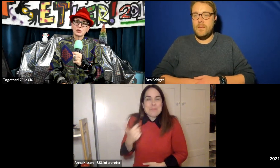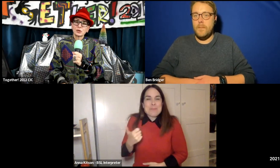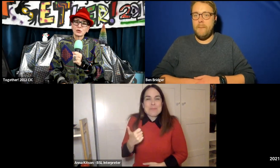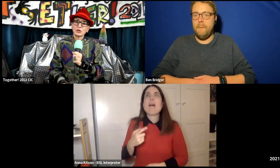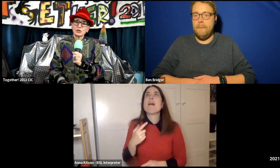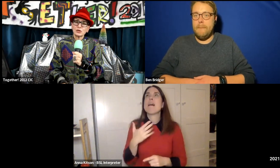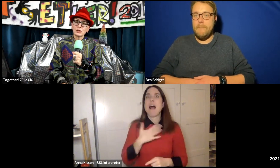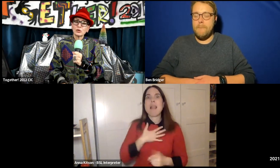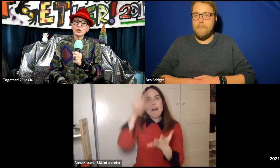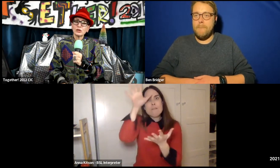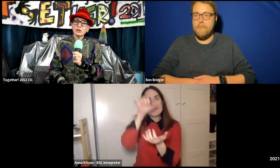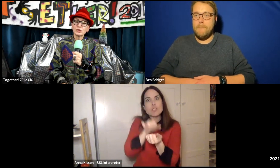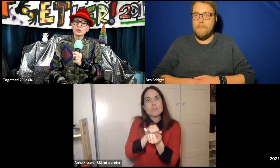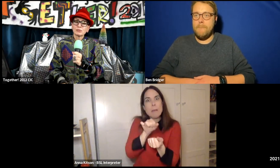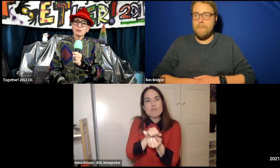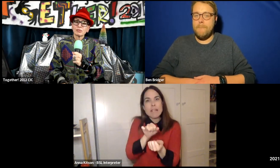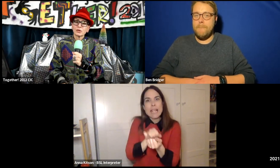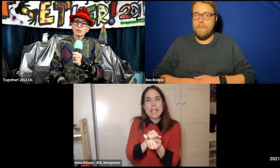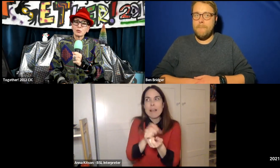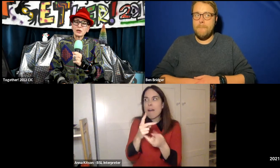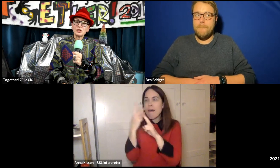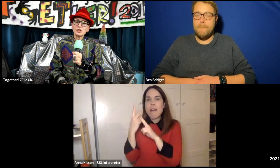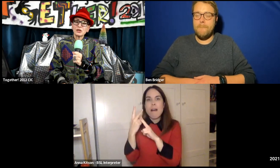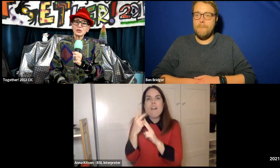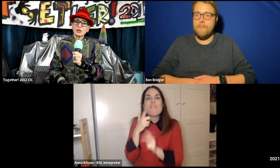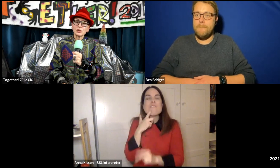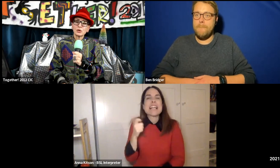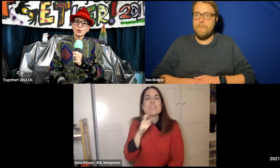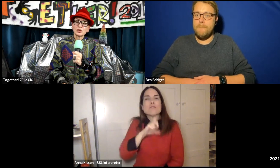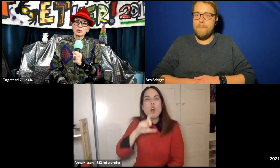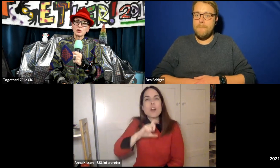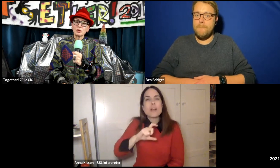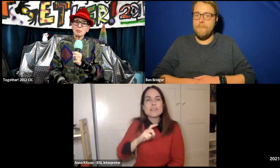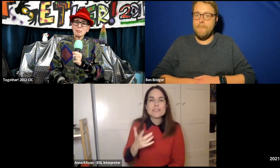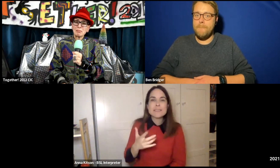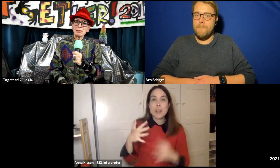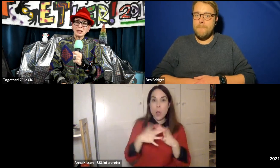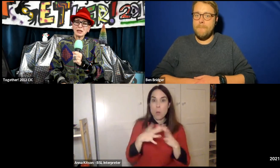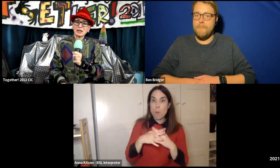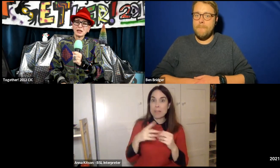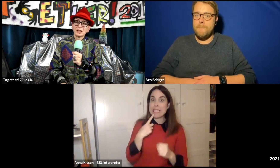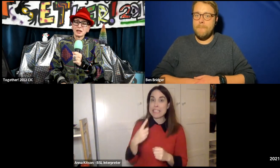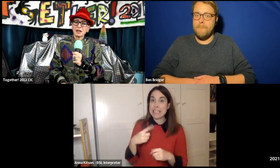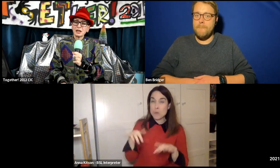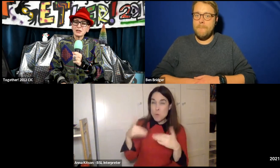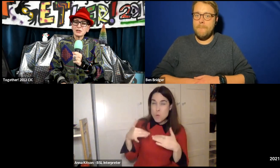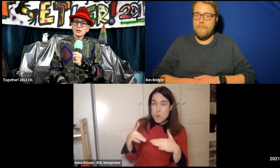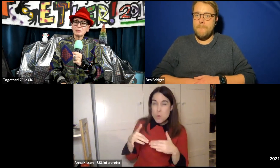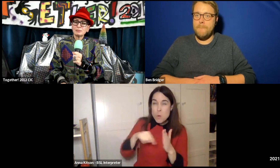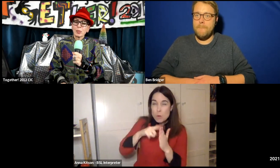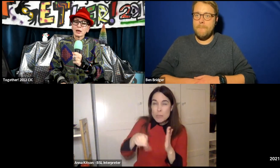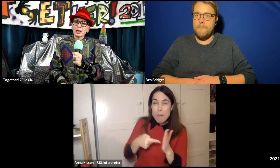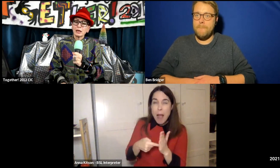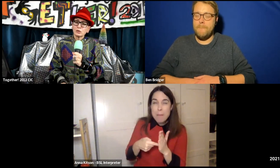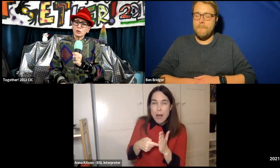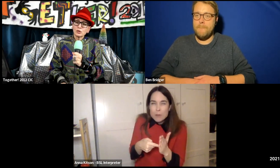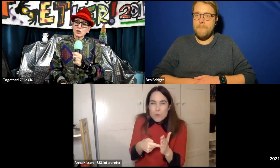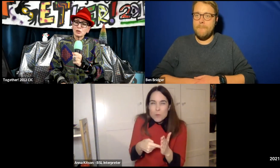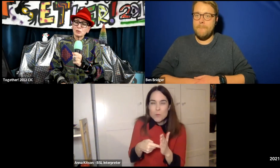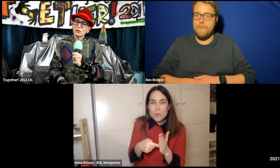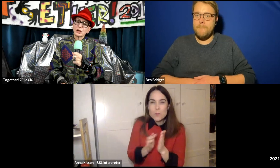chocolate and cookies, also people are